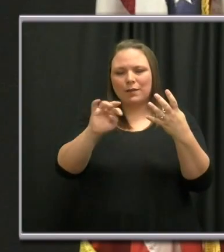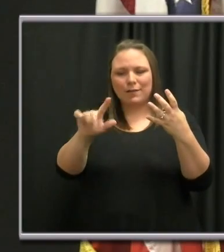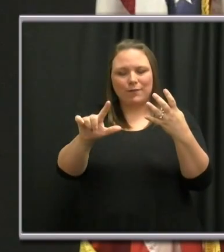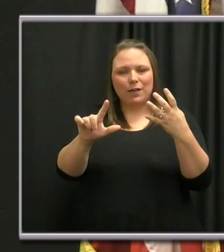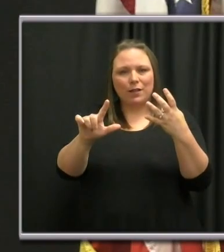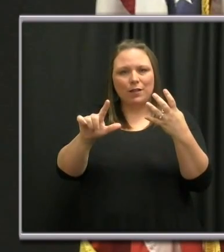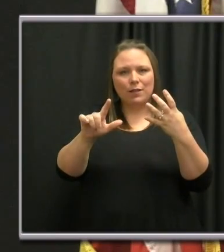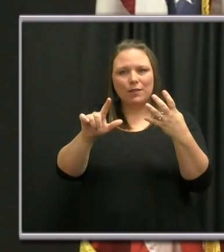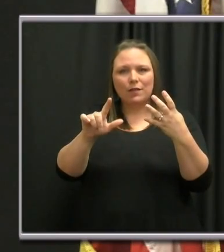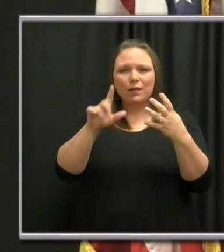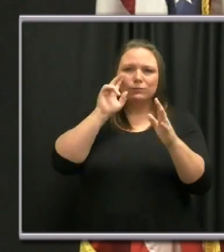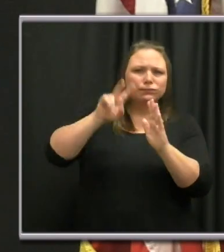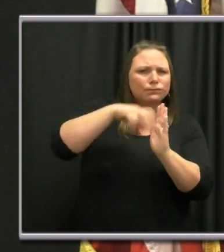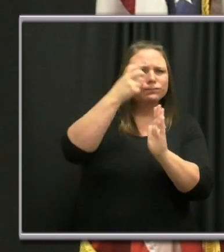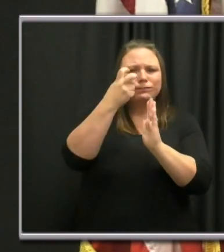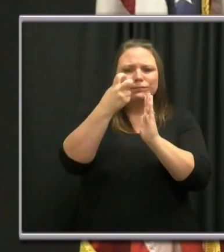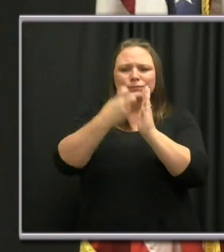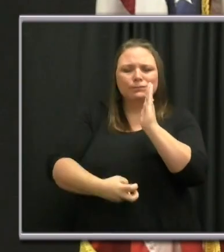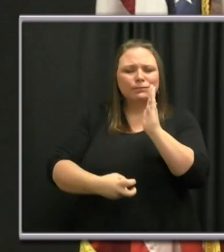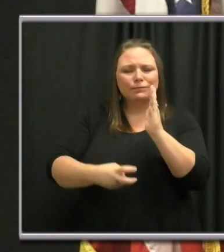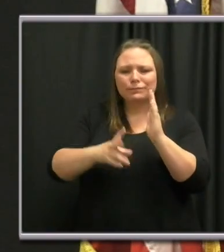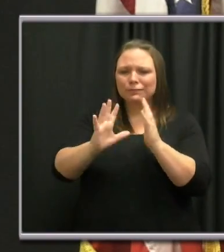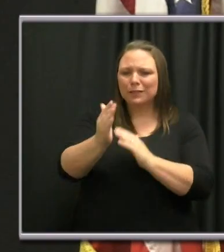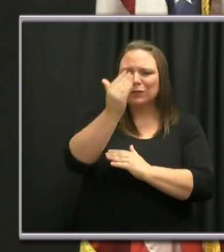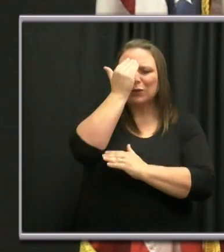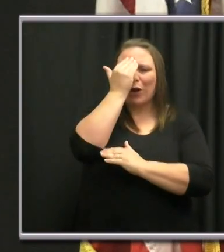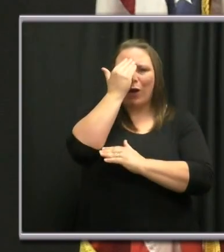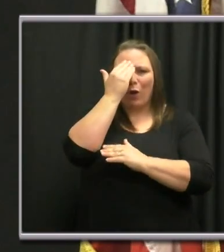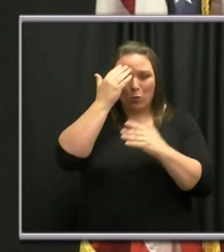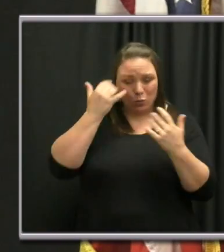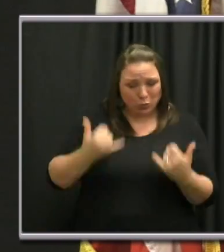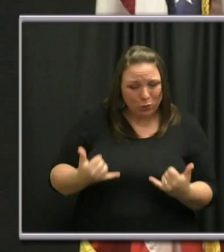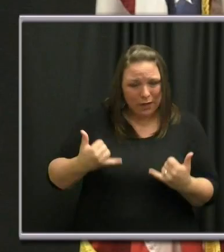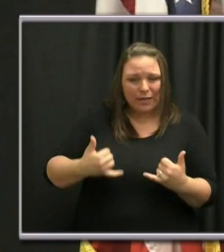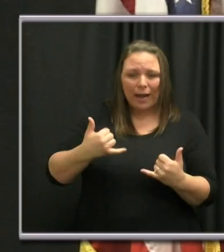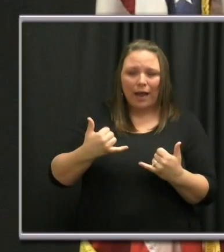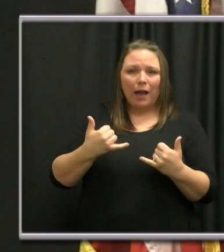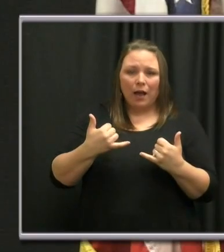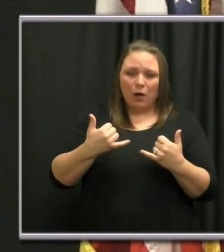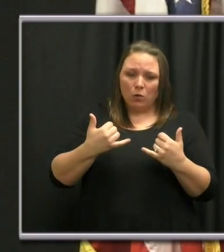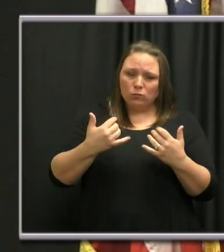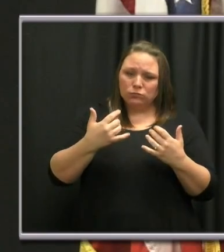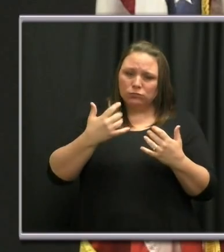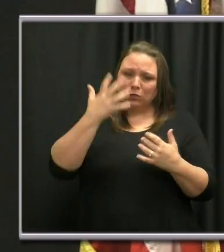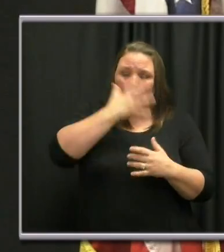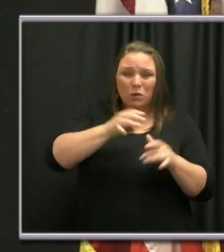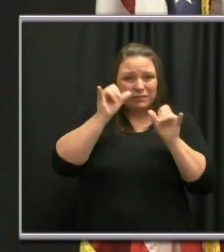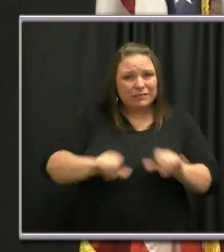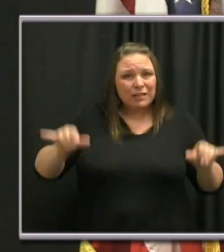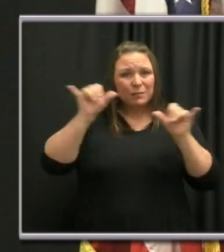AND FINALLY REVEL REVEL IN